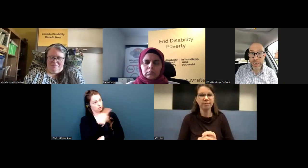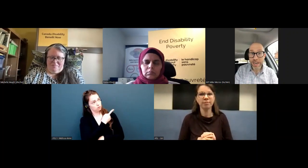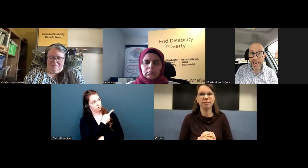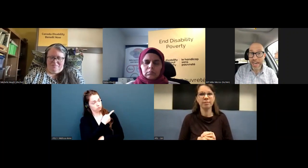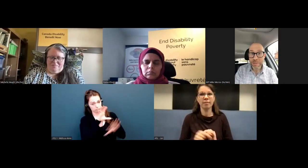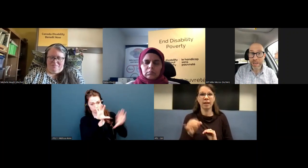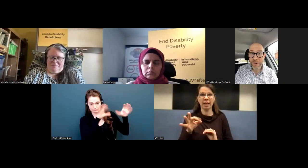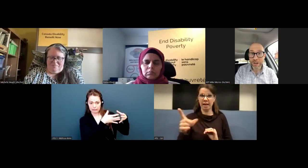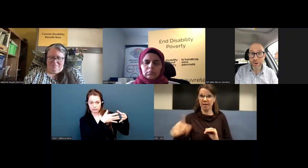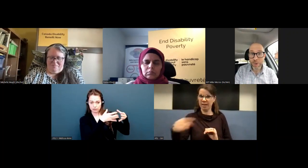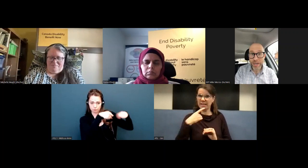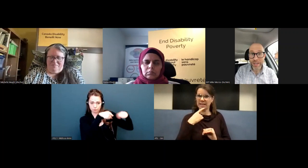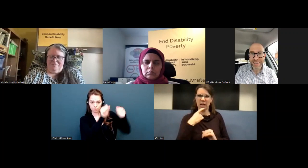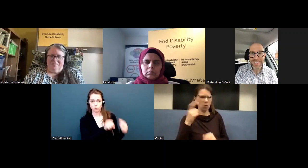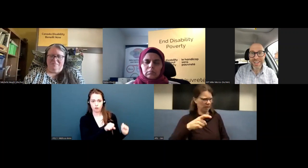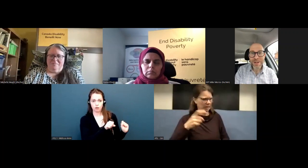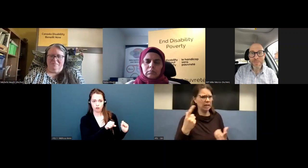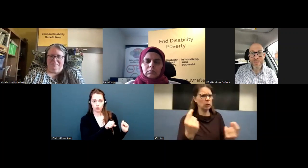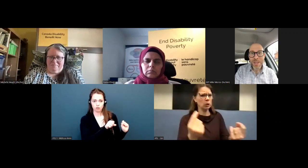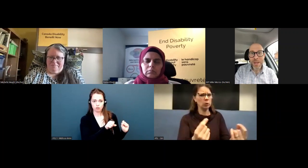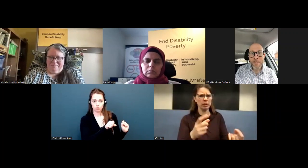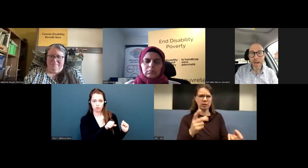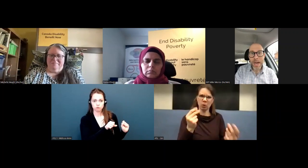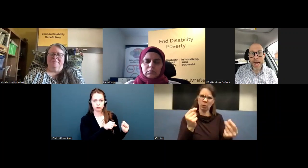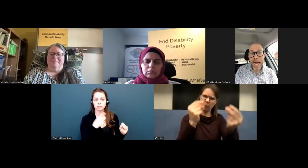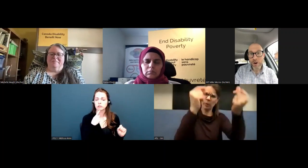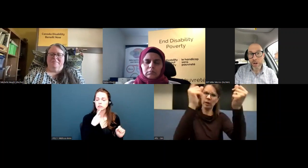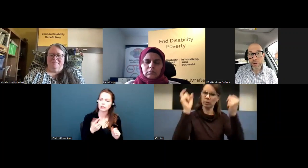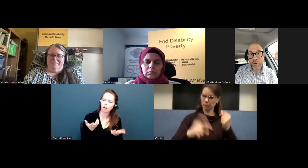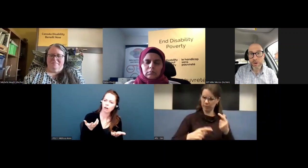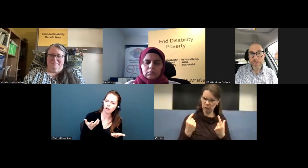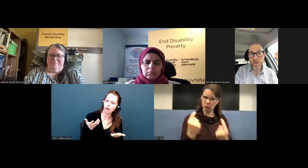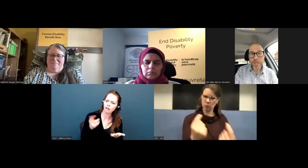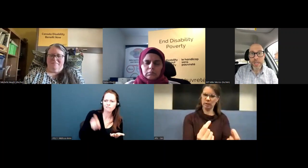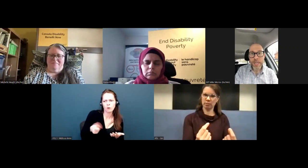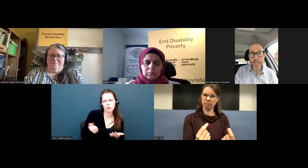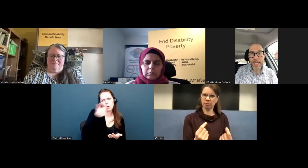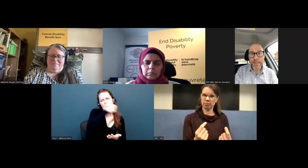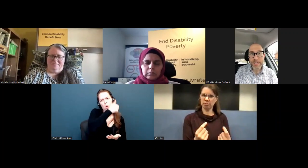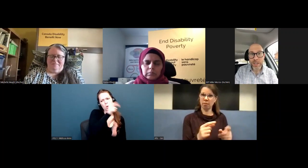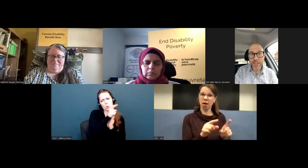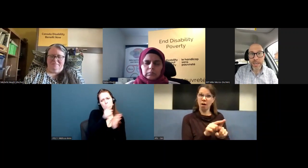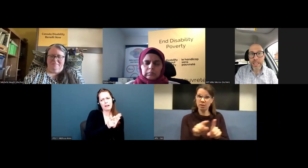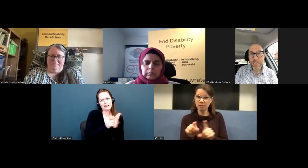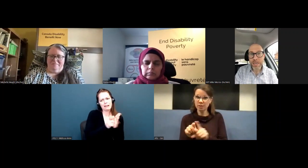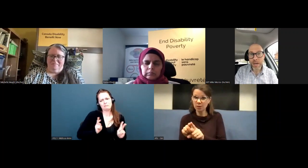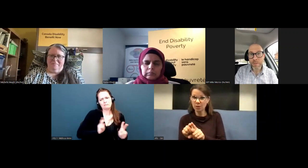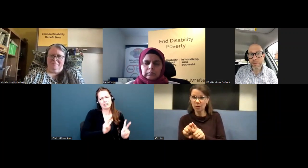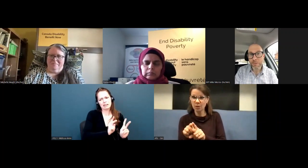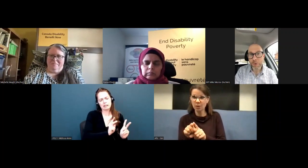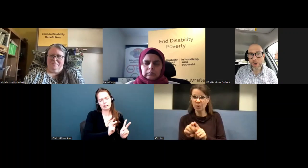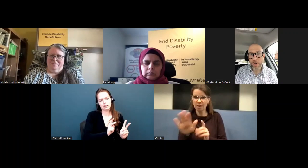IT HAS TO BE DONE REAL QUICK, AND ALSO THAT THE LEGISLATION HAS TO BE DONE BEFORE WE FUND